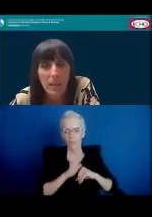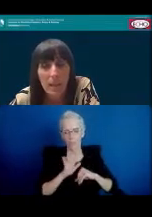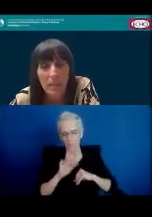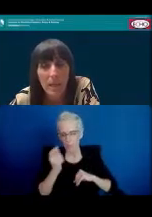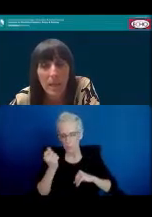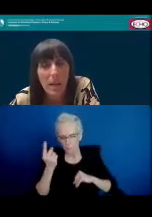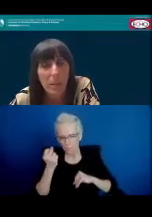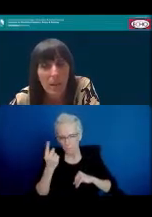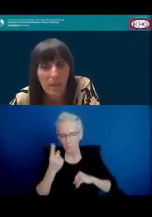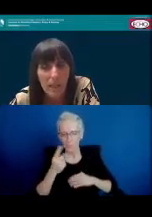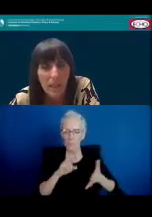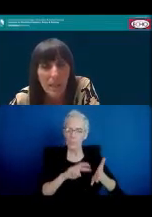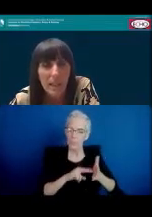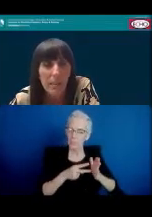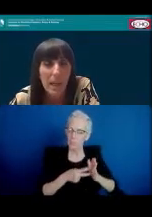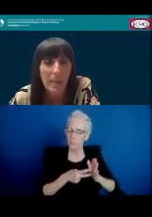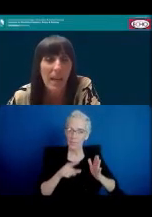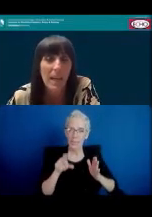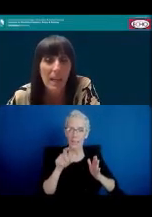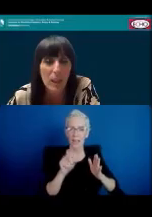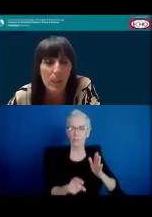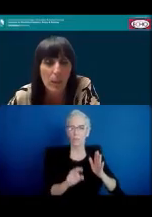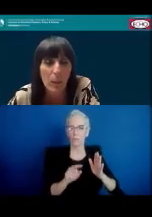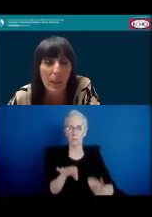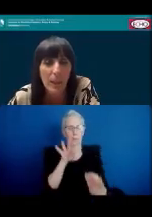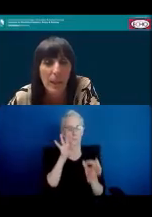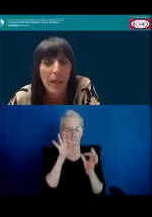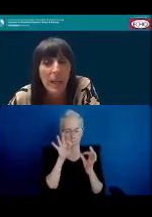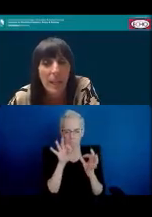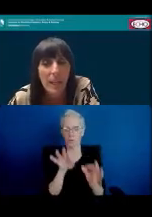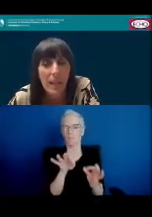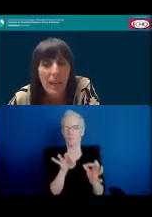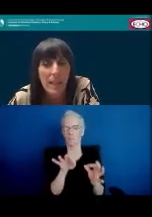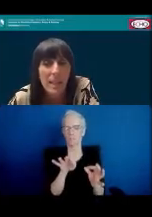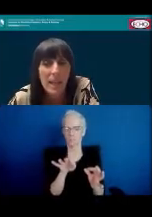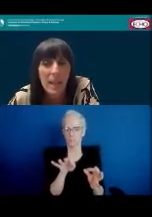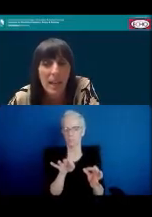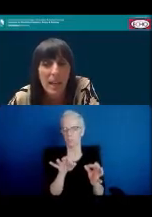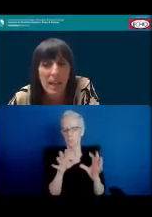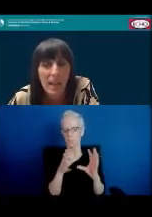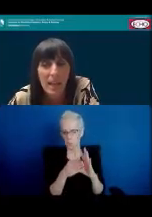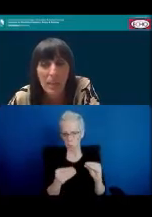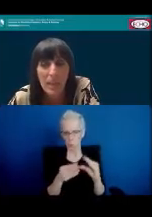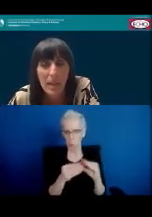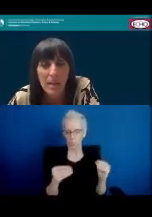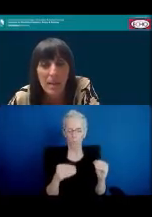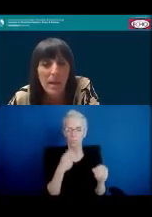something perfect. It's about that exploring it can help them